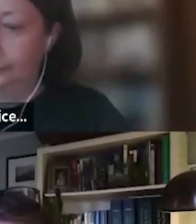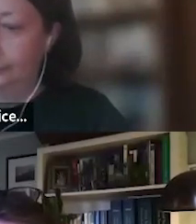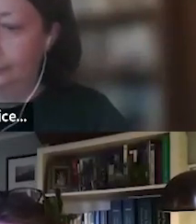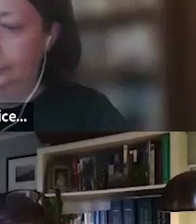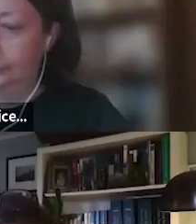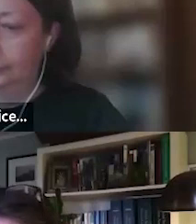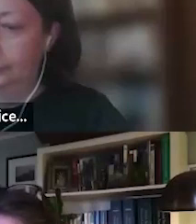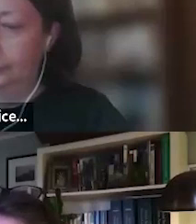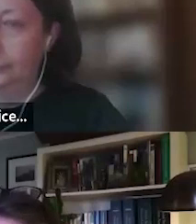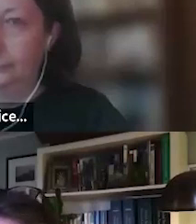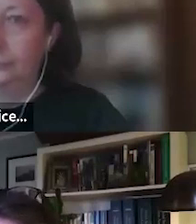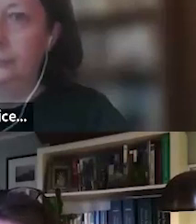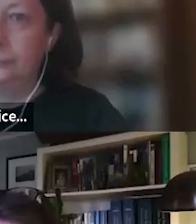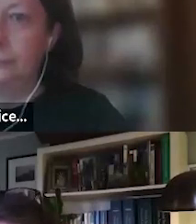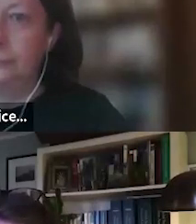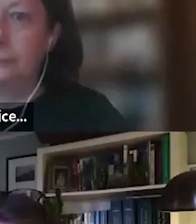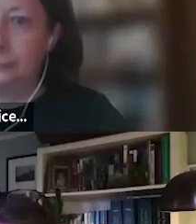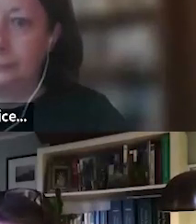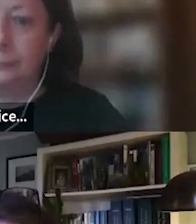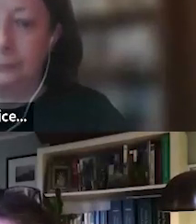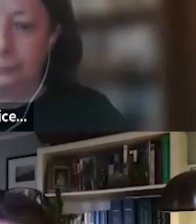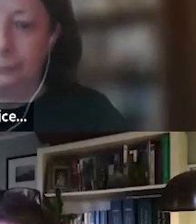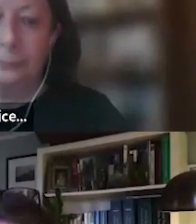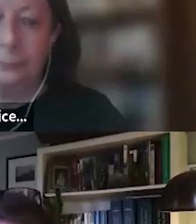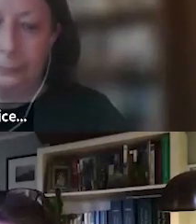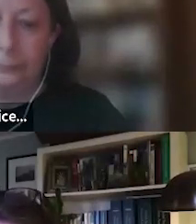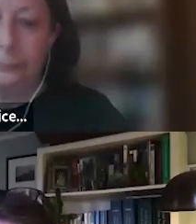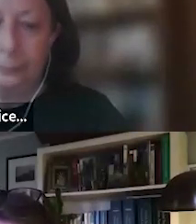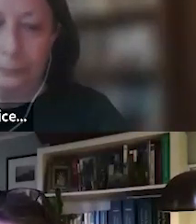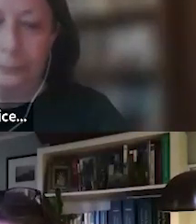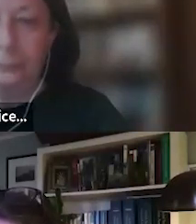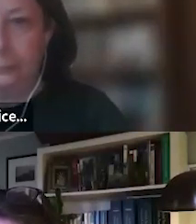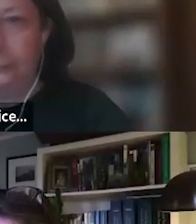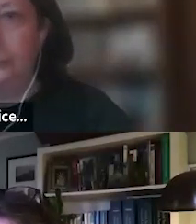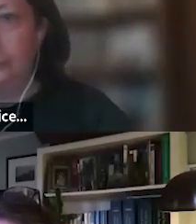you know, just working, like wanting to, you know, work, go back to work, a lot of folks are working while,